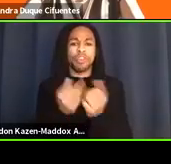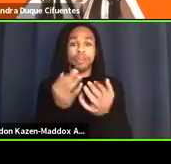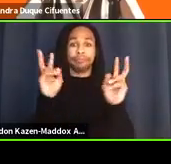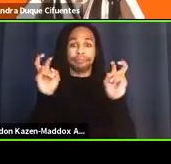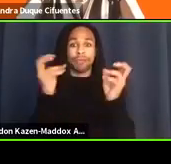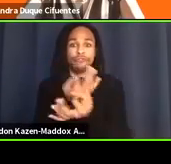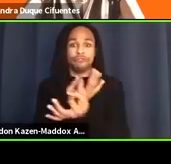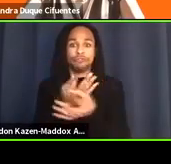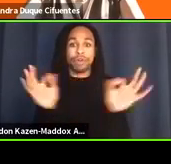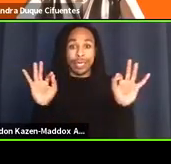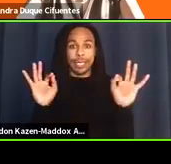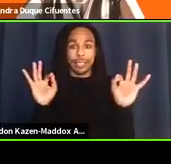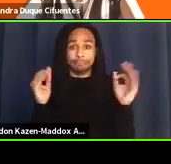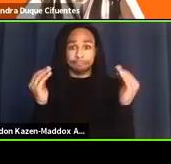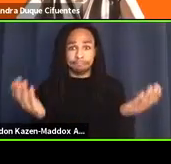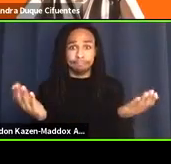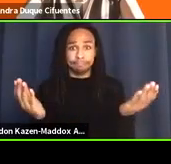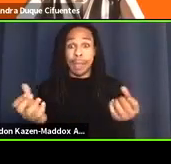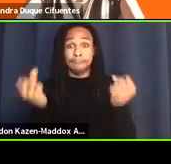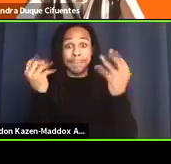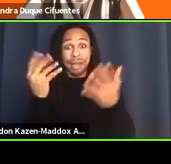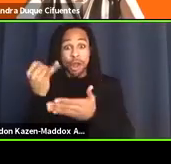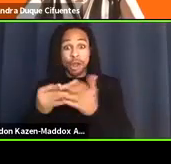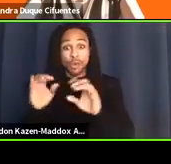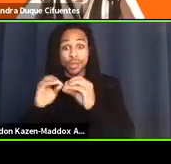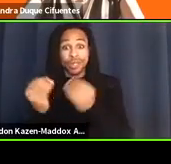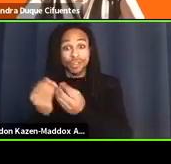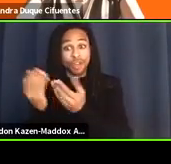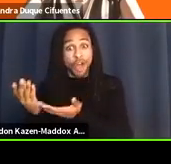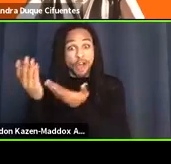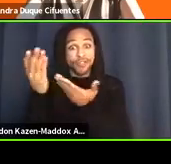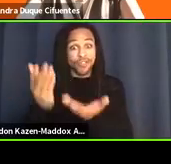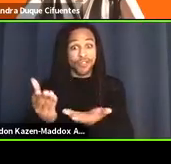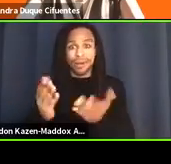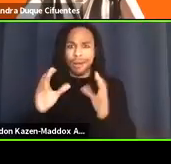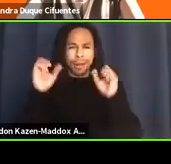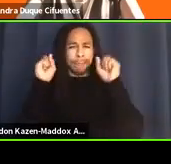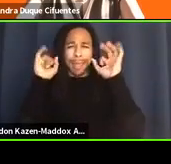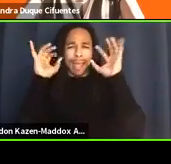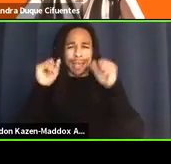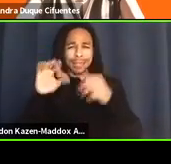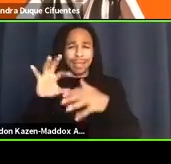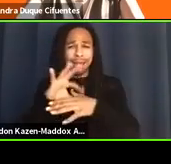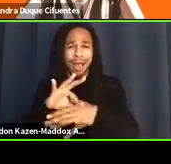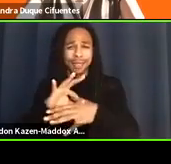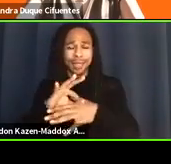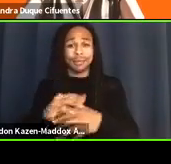instruction remotely that has not been recorded before. We don't have documentation of that